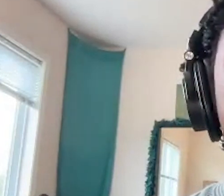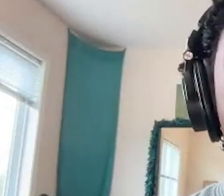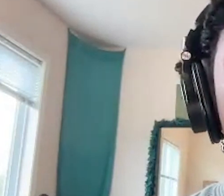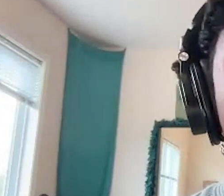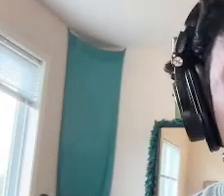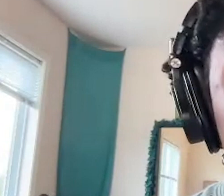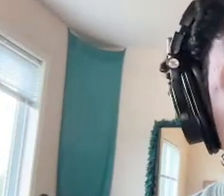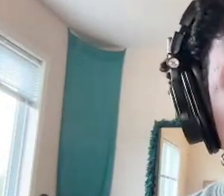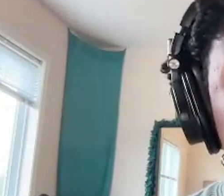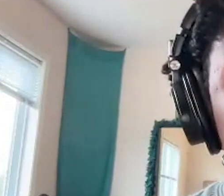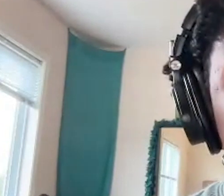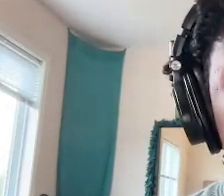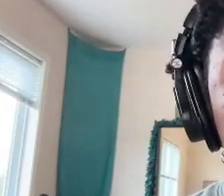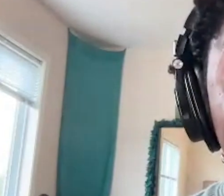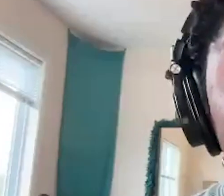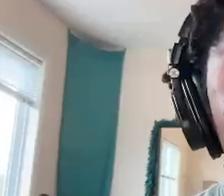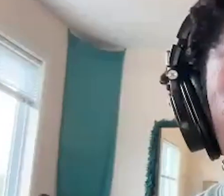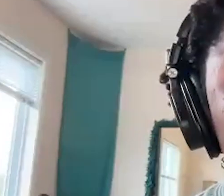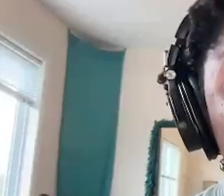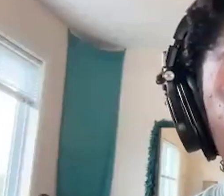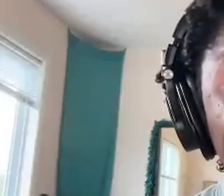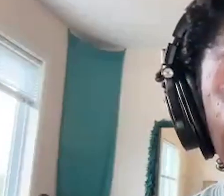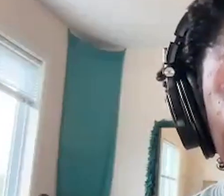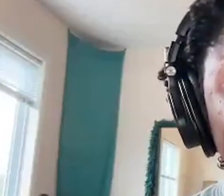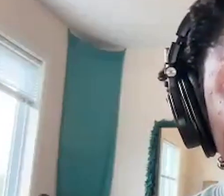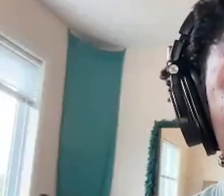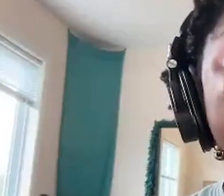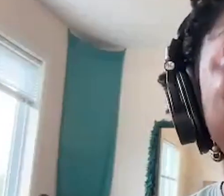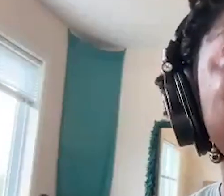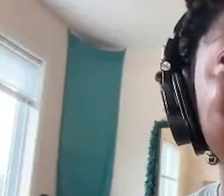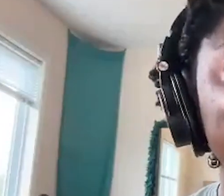your songs.” And me being like: “But why?” And really working through